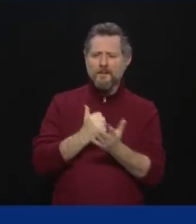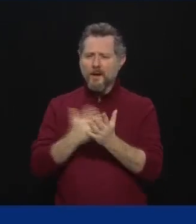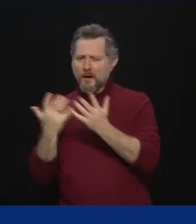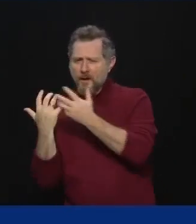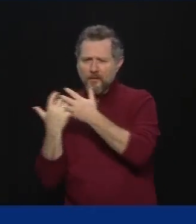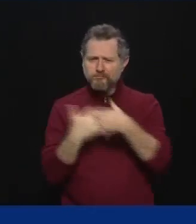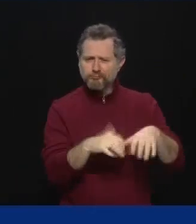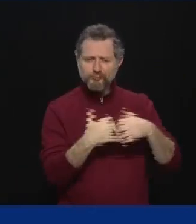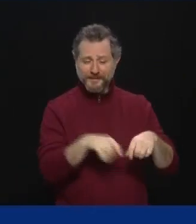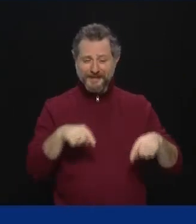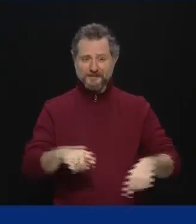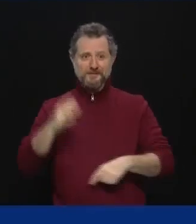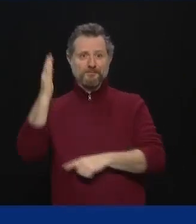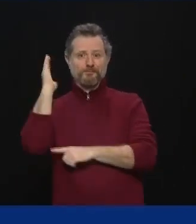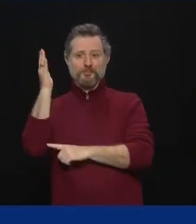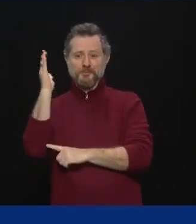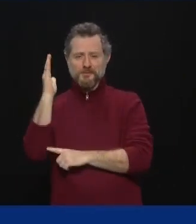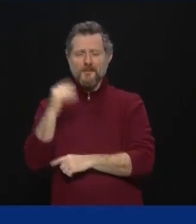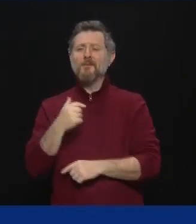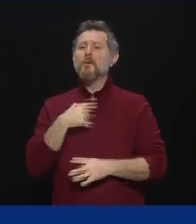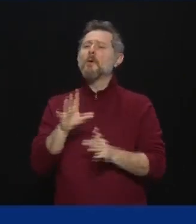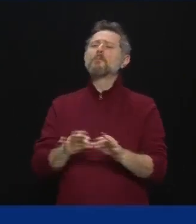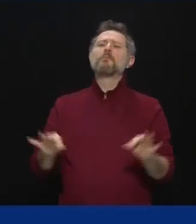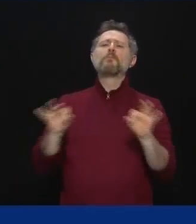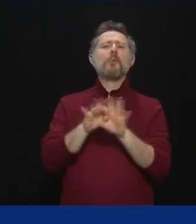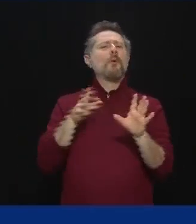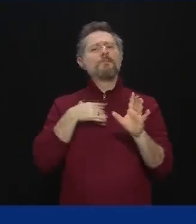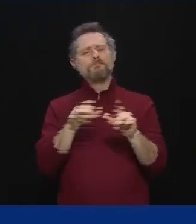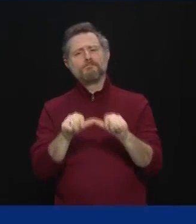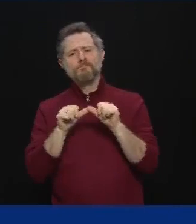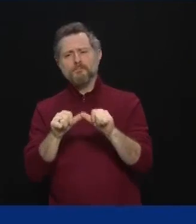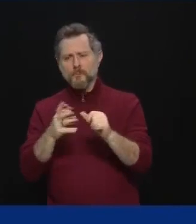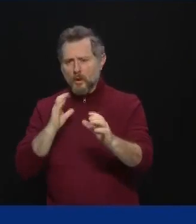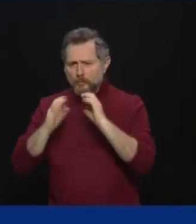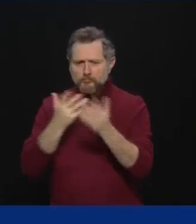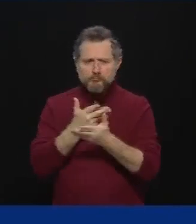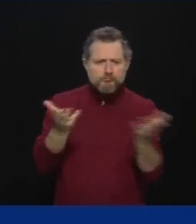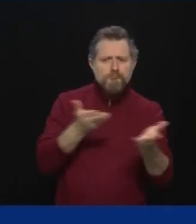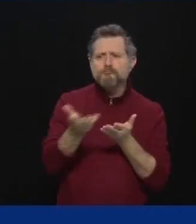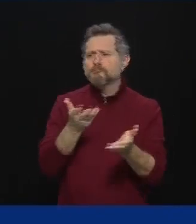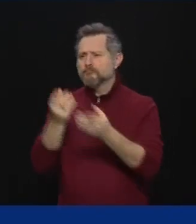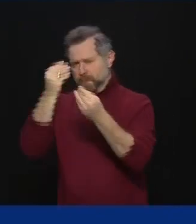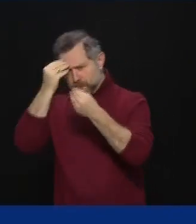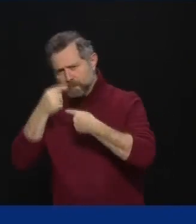IT'S CHRISTMAS EVE. I'M VERY CONSCIOUS OF THAT HERE IN THE CAPITOL AND THANK EVERYONE HELPING PUT DOWN THIS